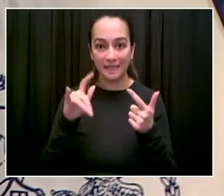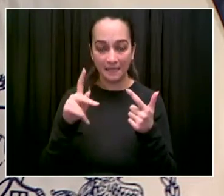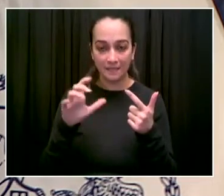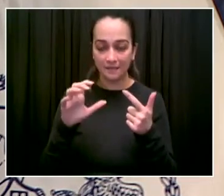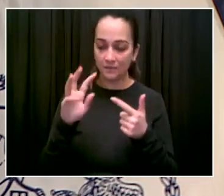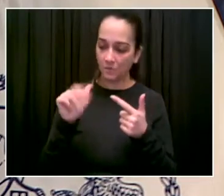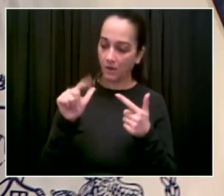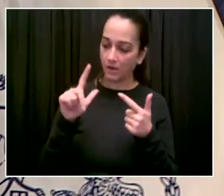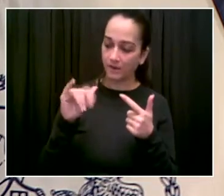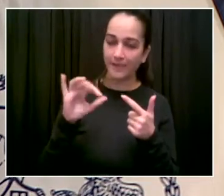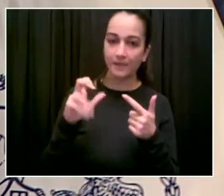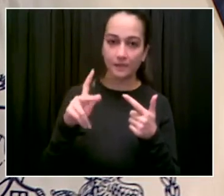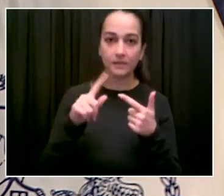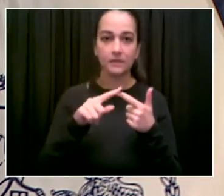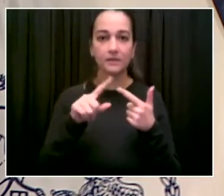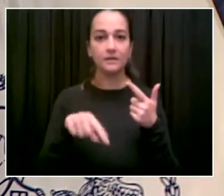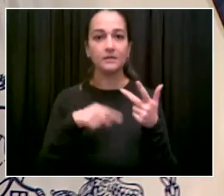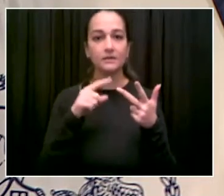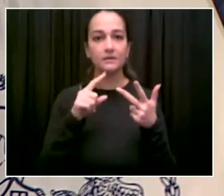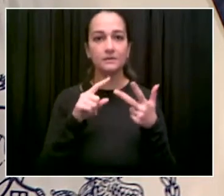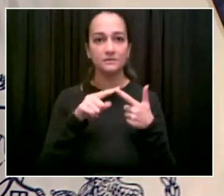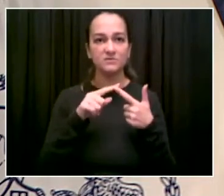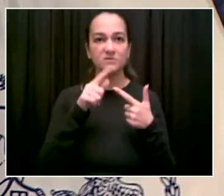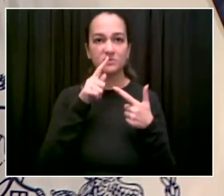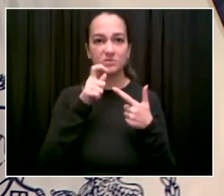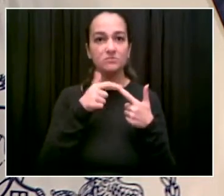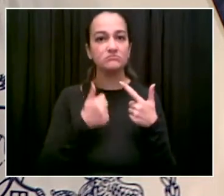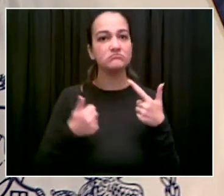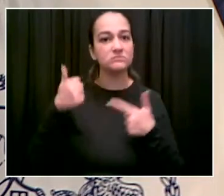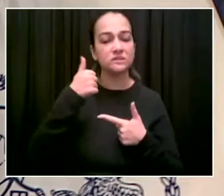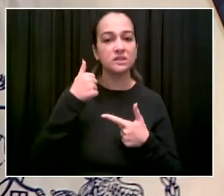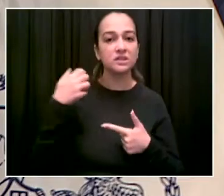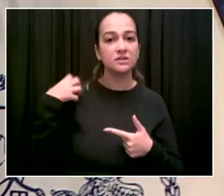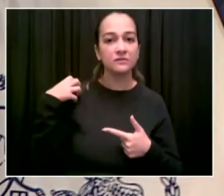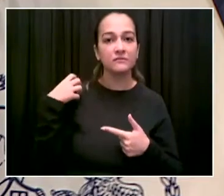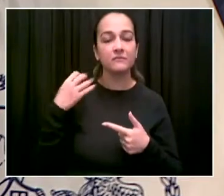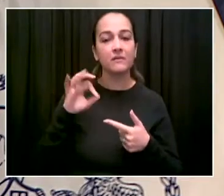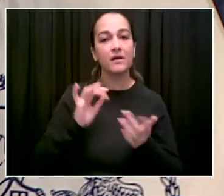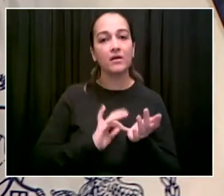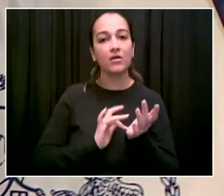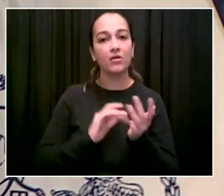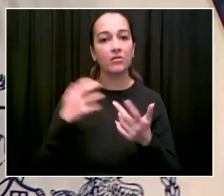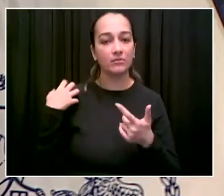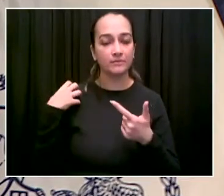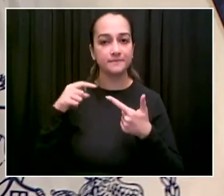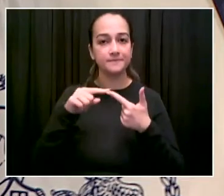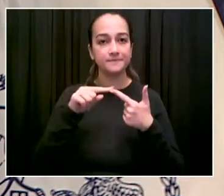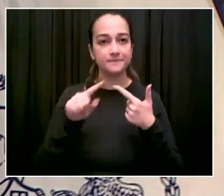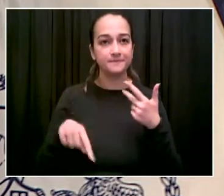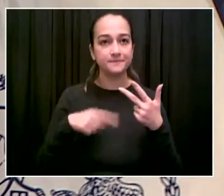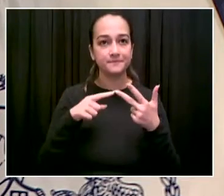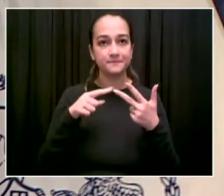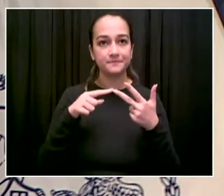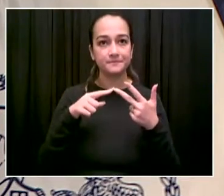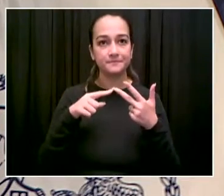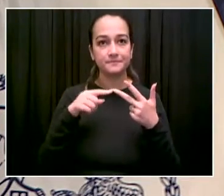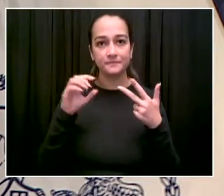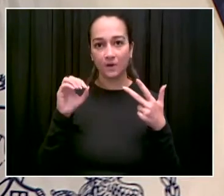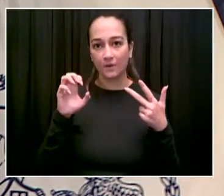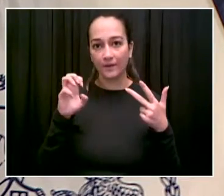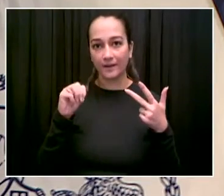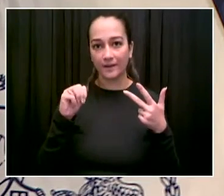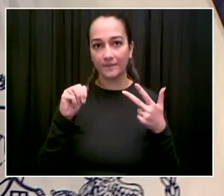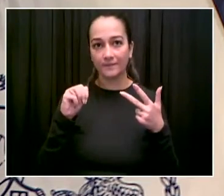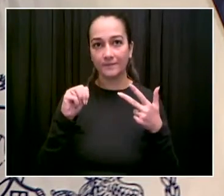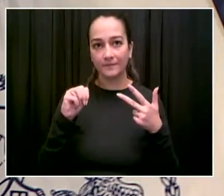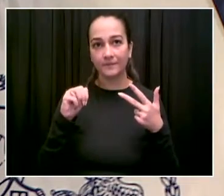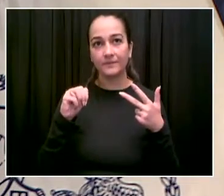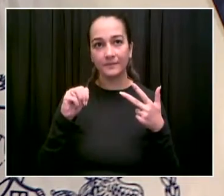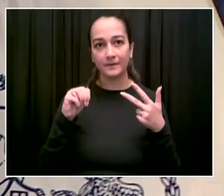DOCTOR MITCH